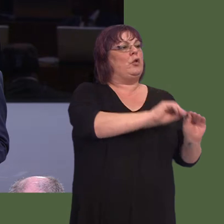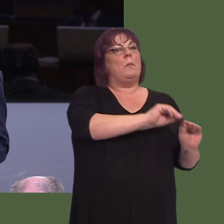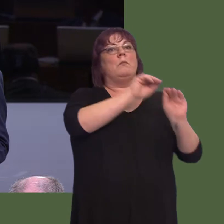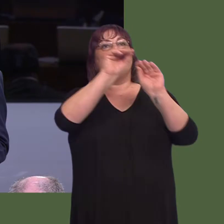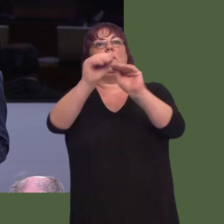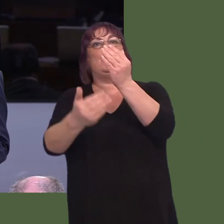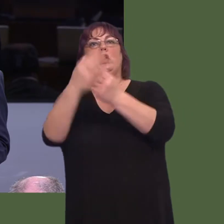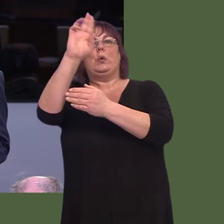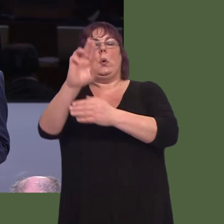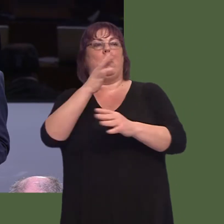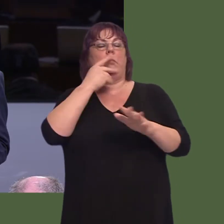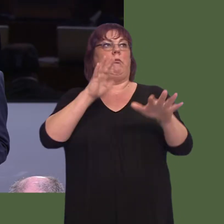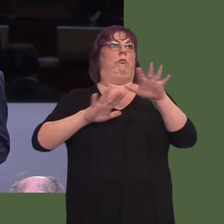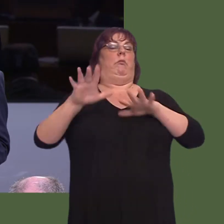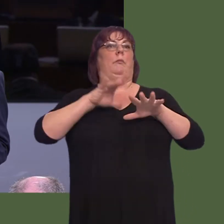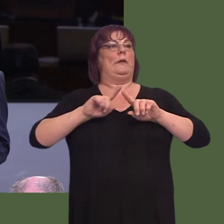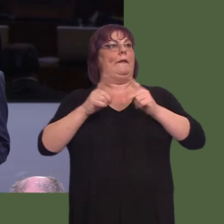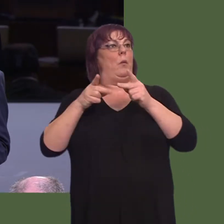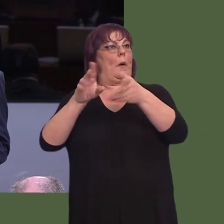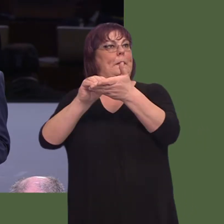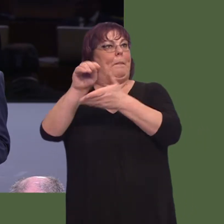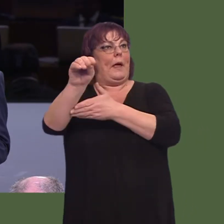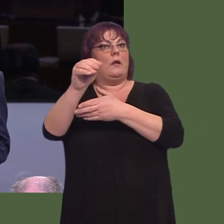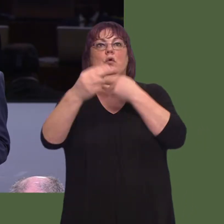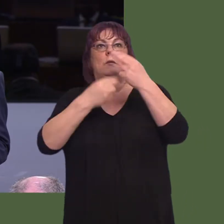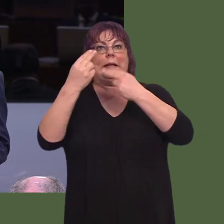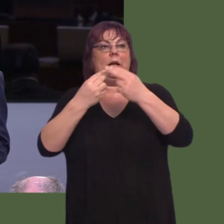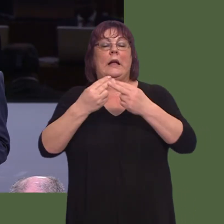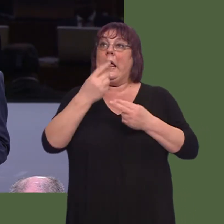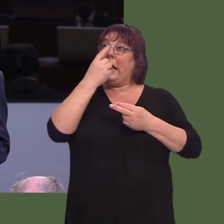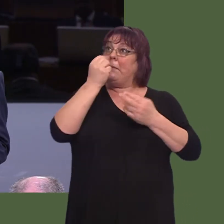that there is rationale in standardising payment methods across Wales.